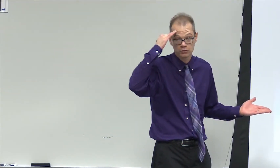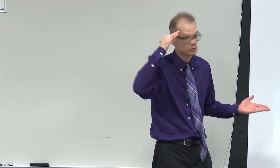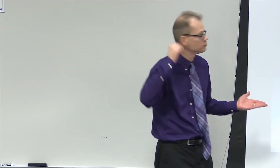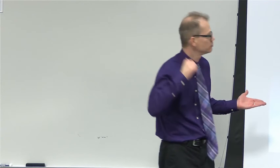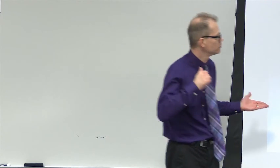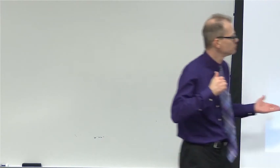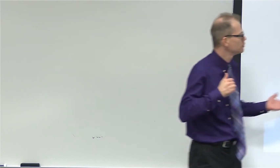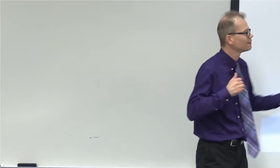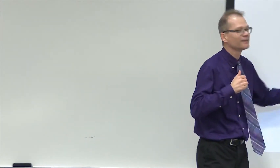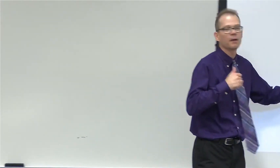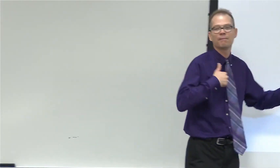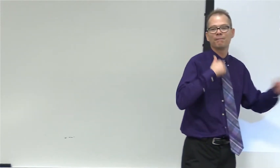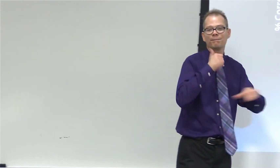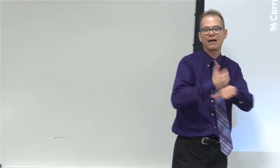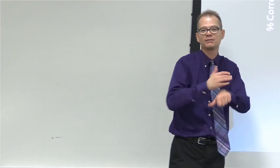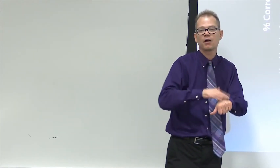Knowledge.